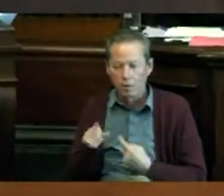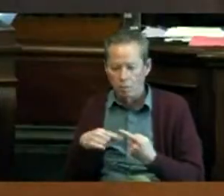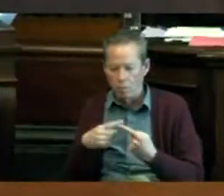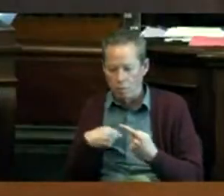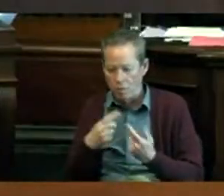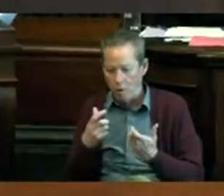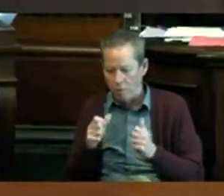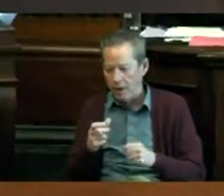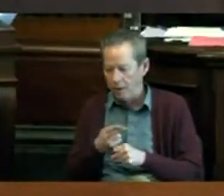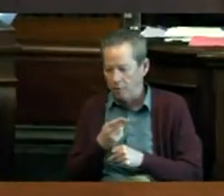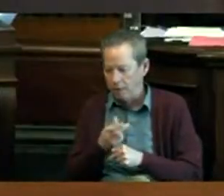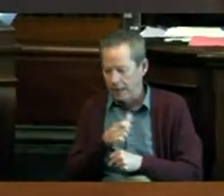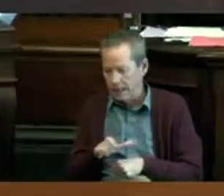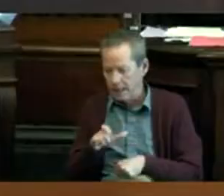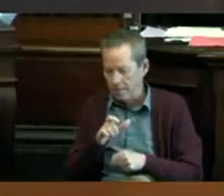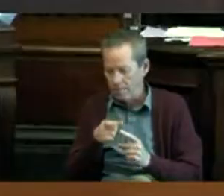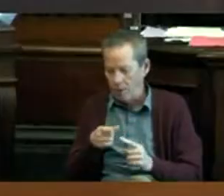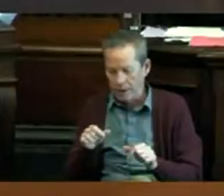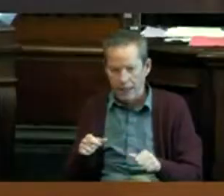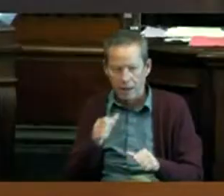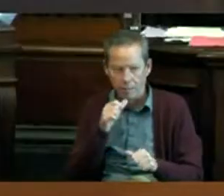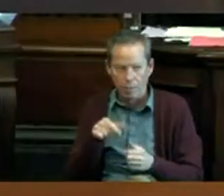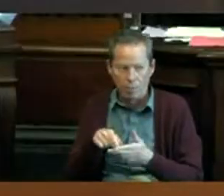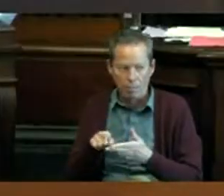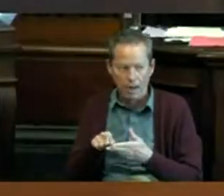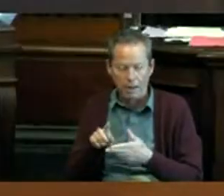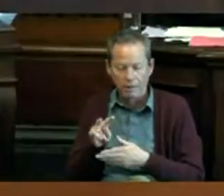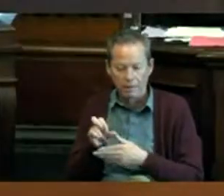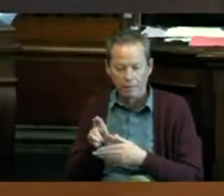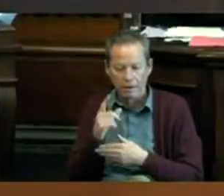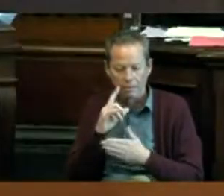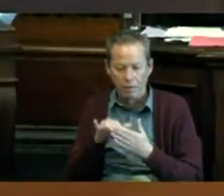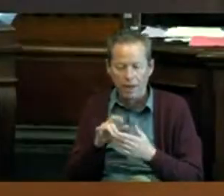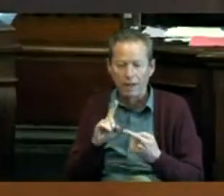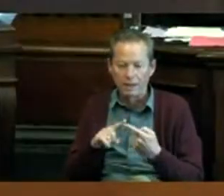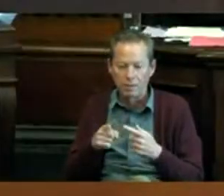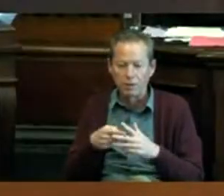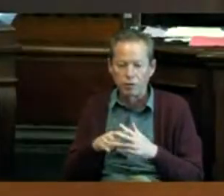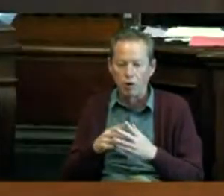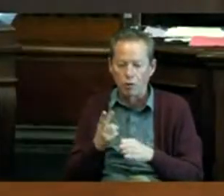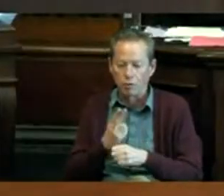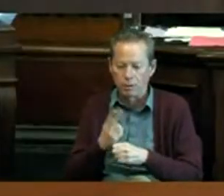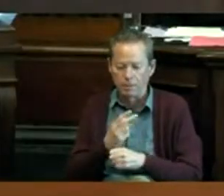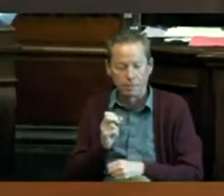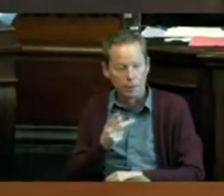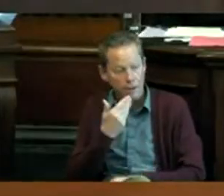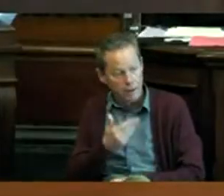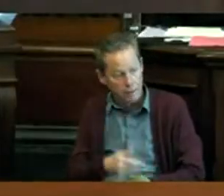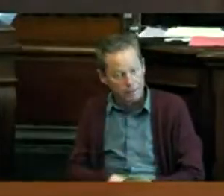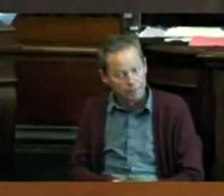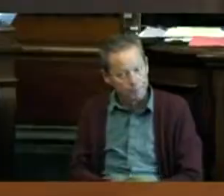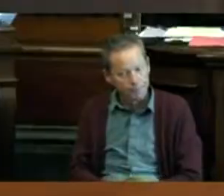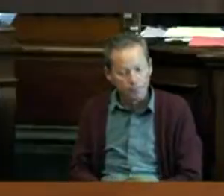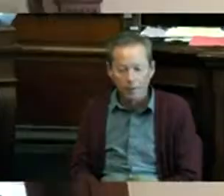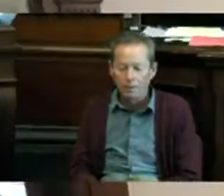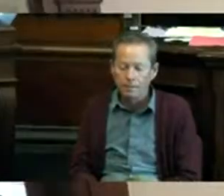year of the implementation. So it will be at our convenience to use it at any point, and we